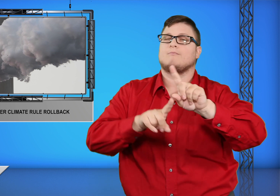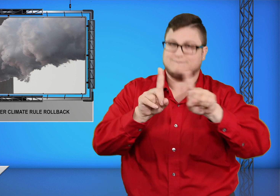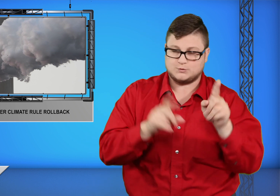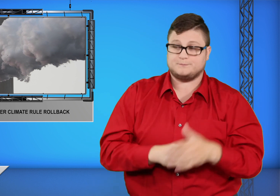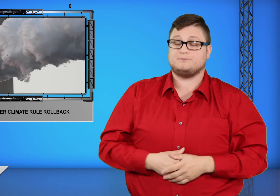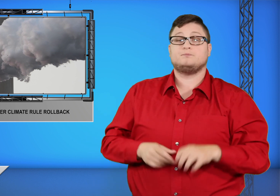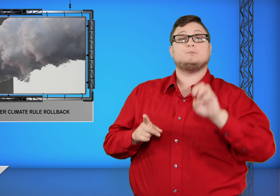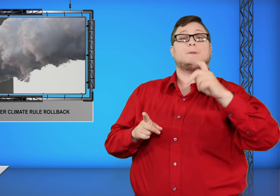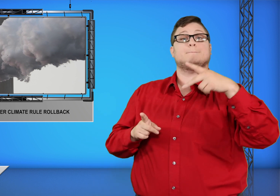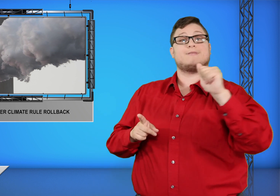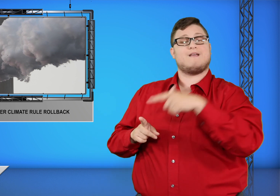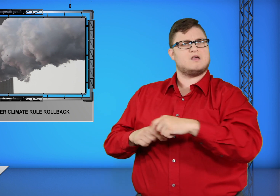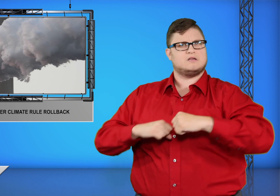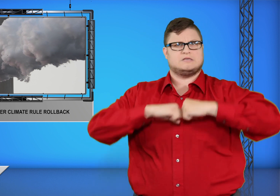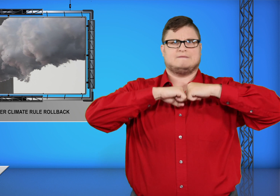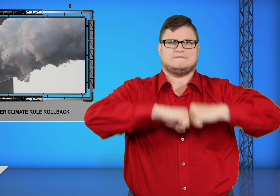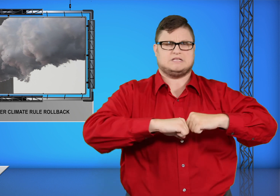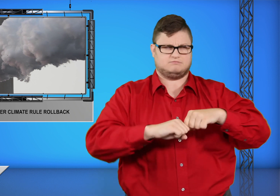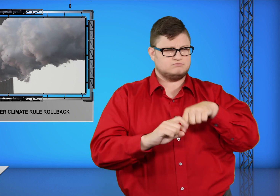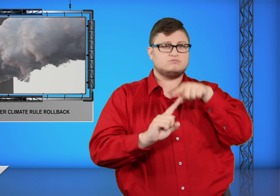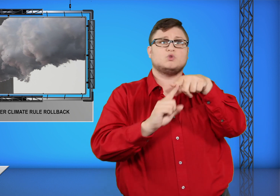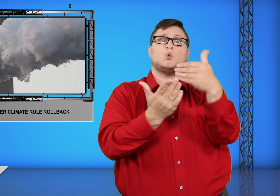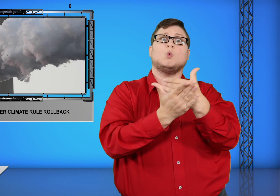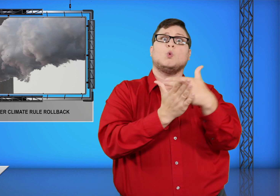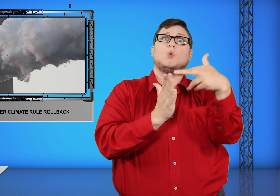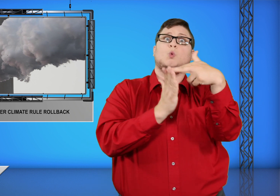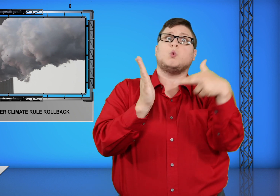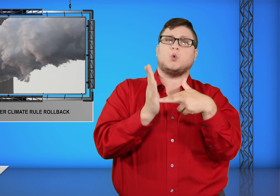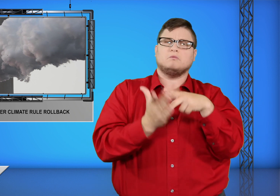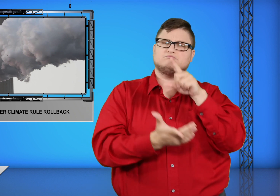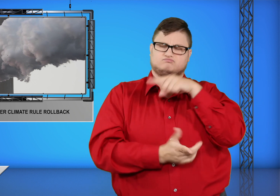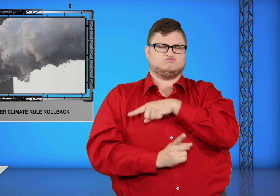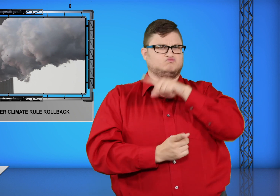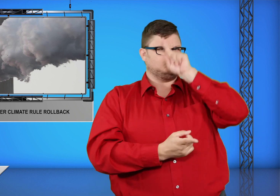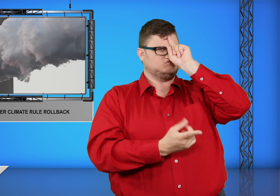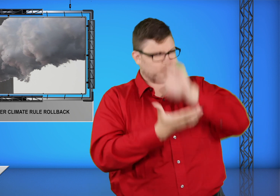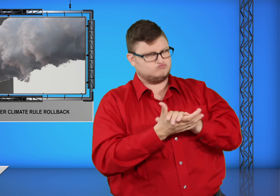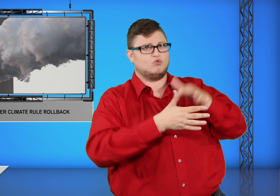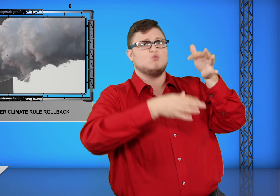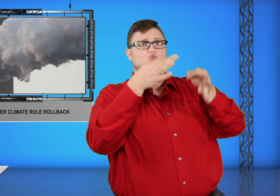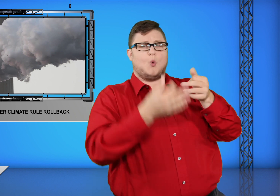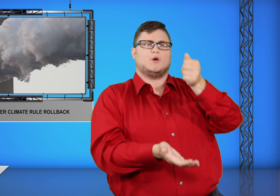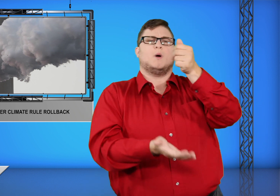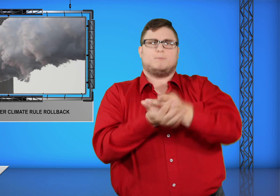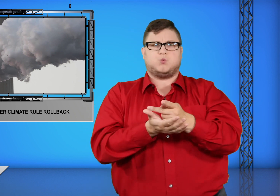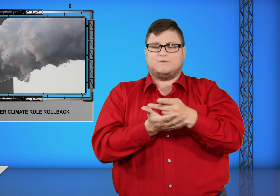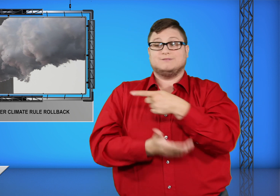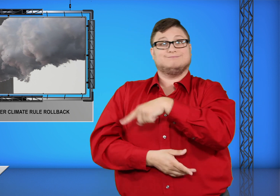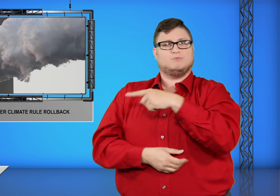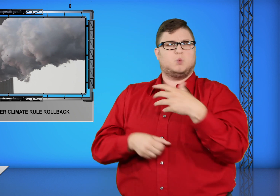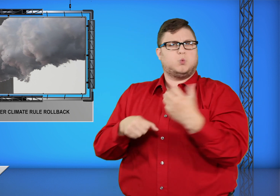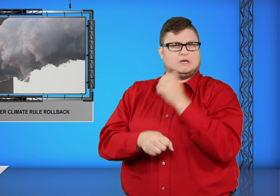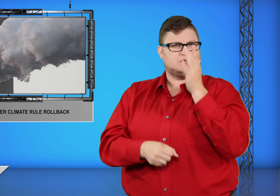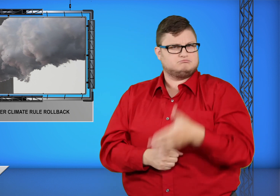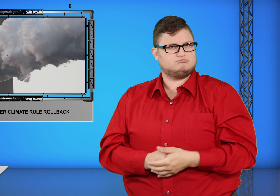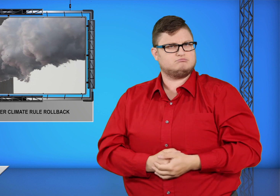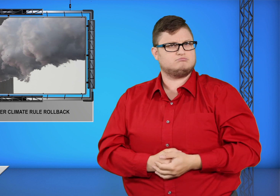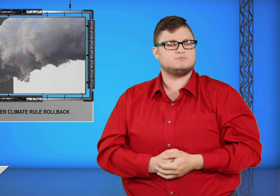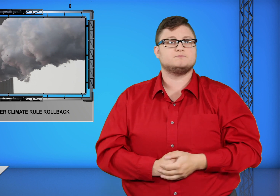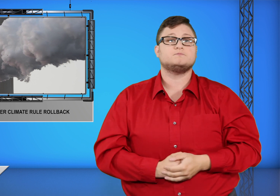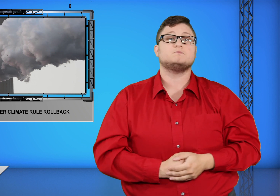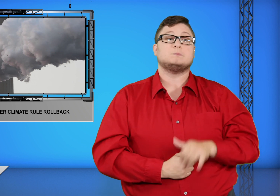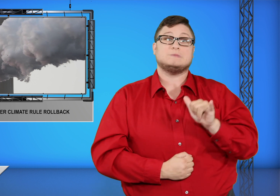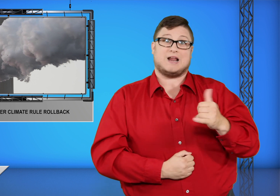However the EPA is defending the revised rule, saying it believes it will be upheld in the courts.